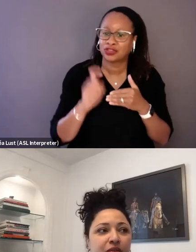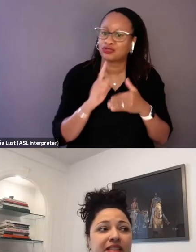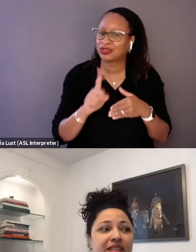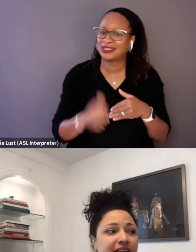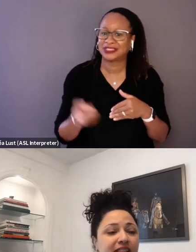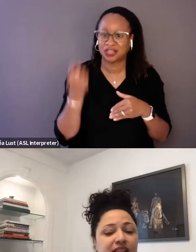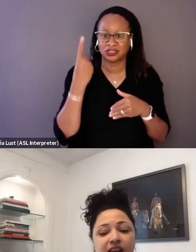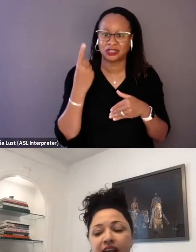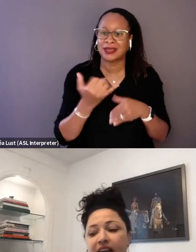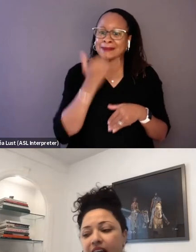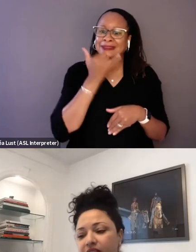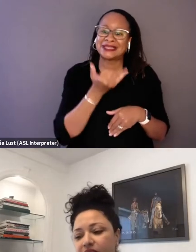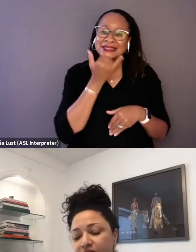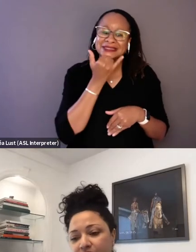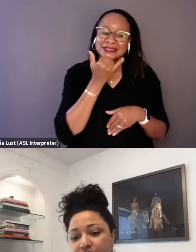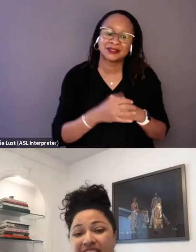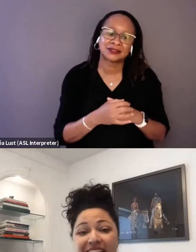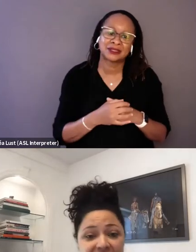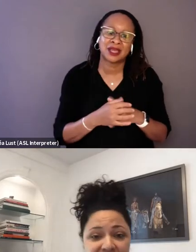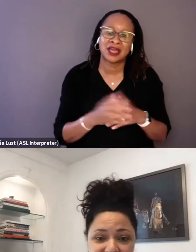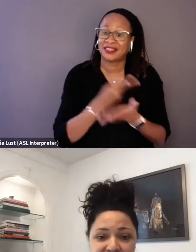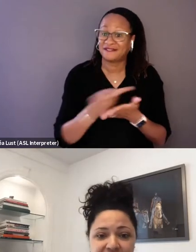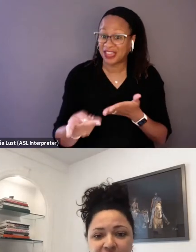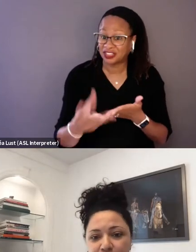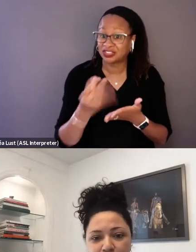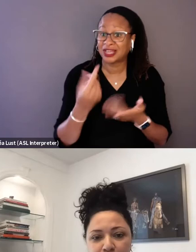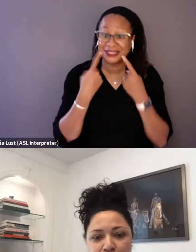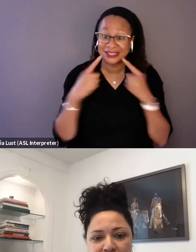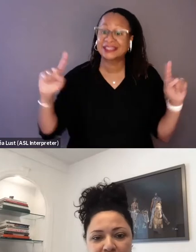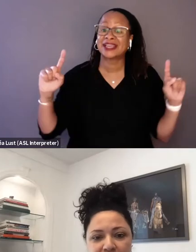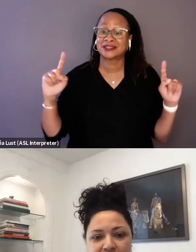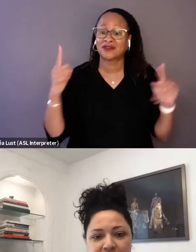the mistakes, the failures and the successes of what a movement has done.